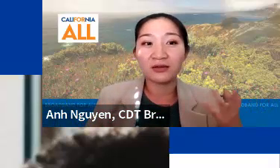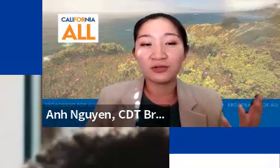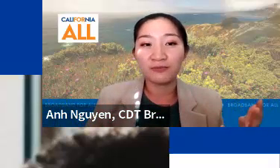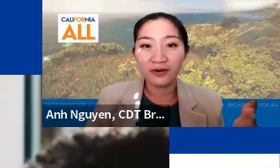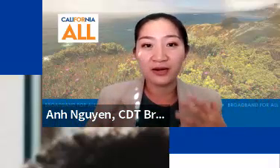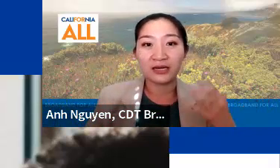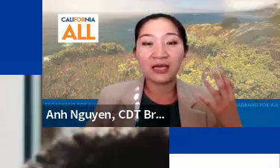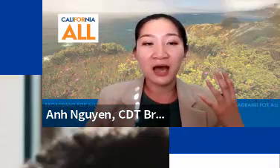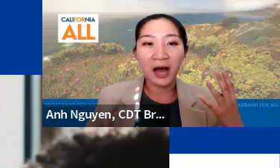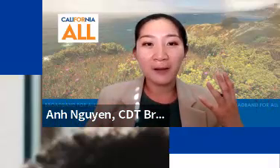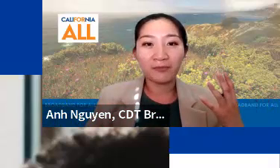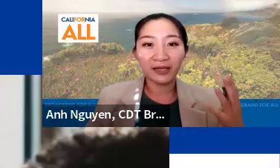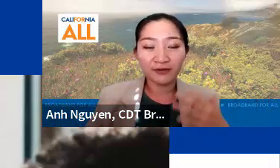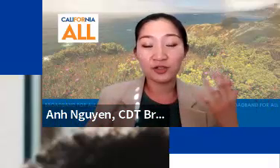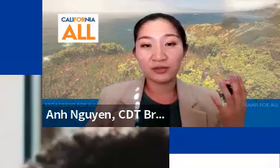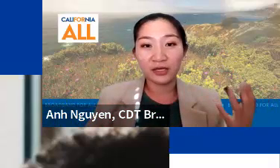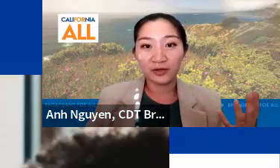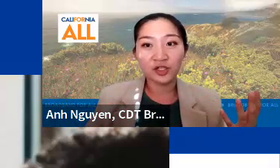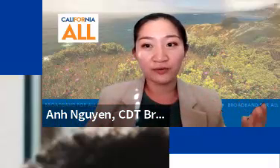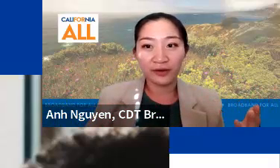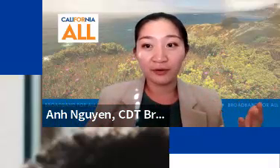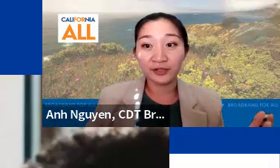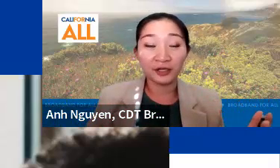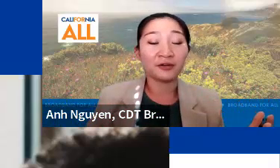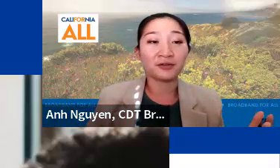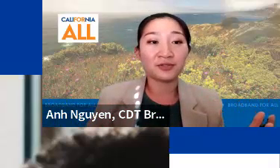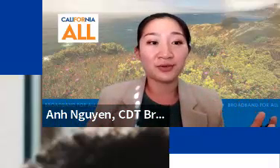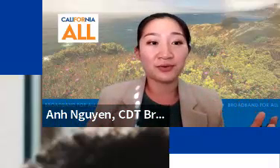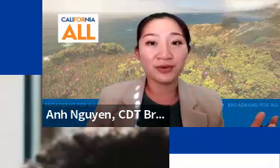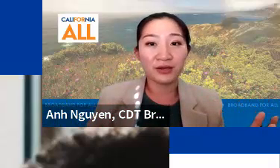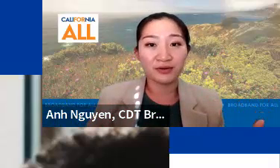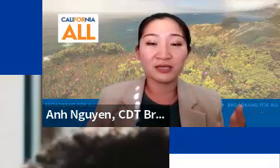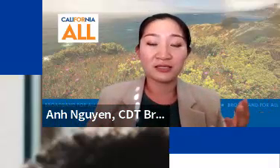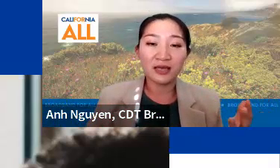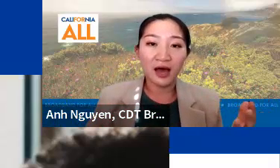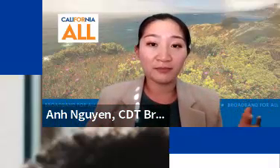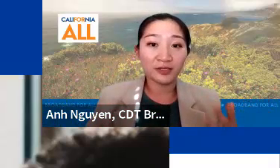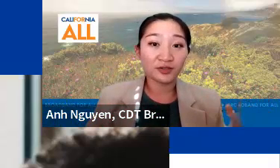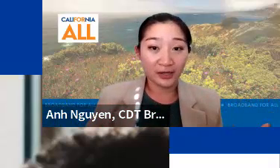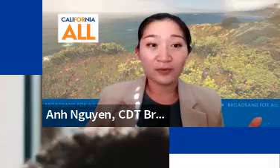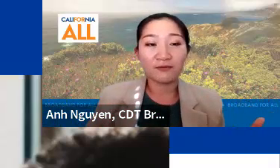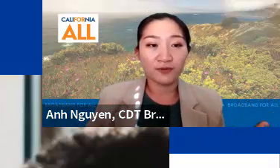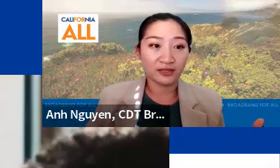that we can do more and and leverage, you know, additional Federal dollars to increase